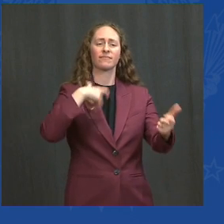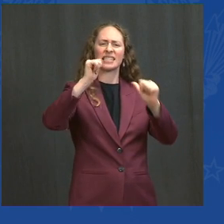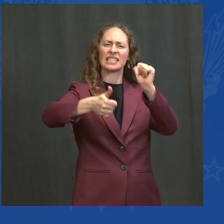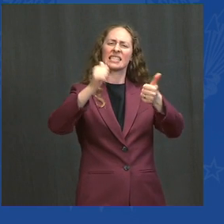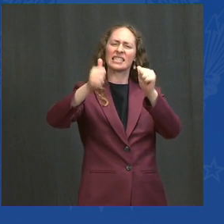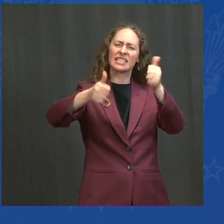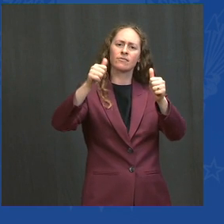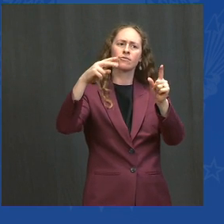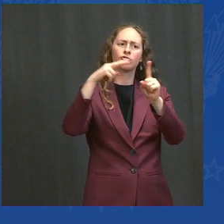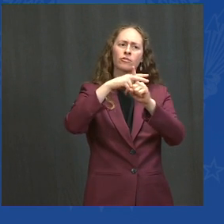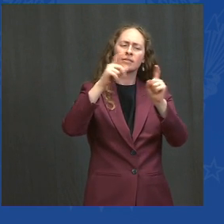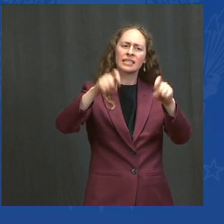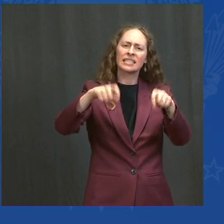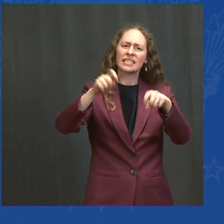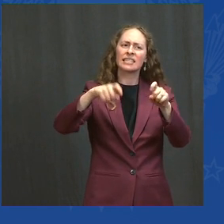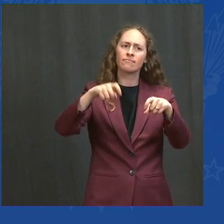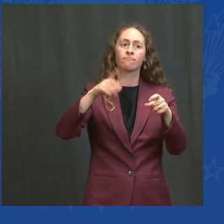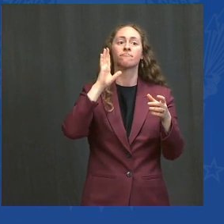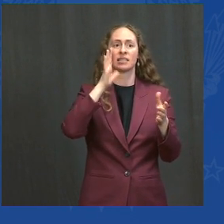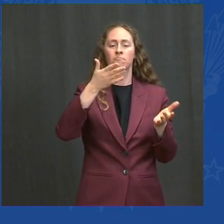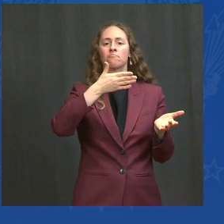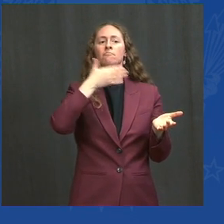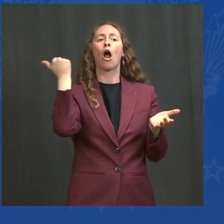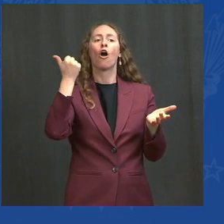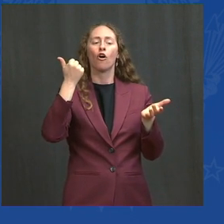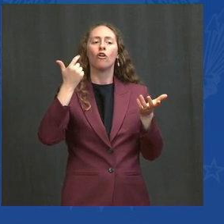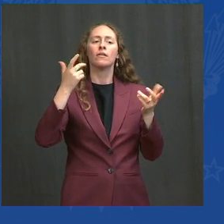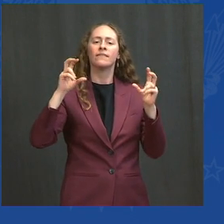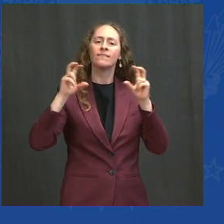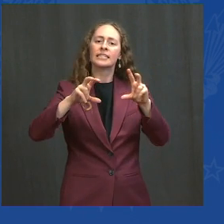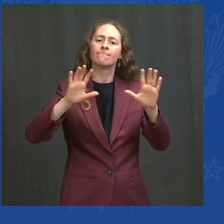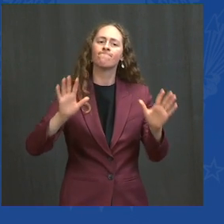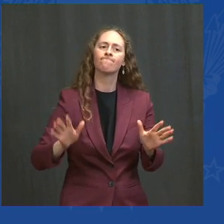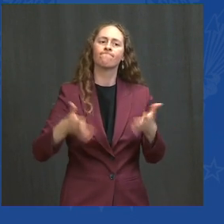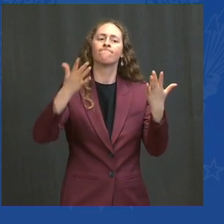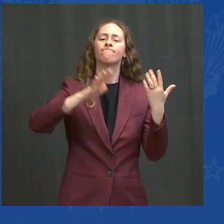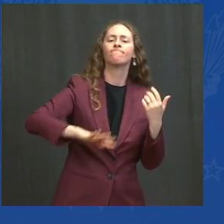and more infrastructure around it -- the local convenience store, the local hamburger place.